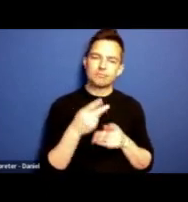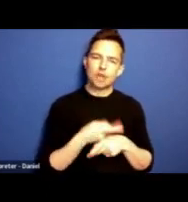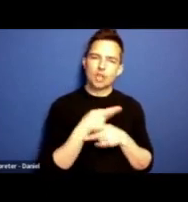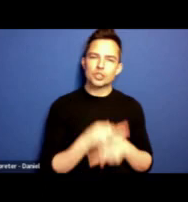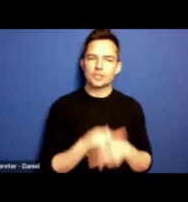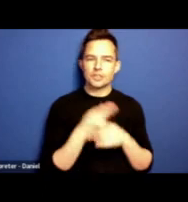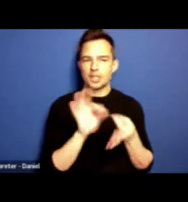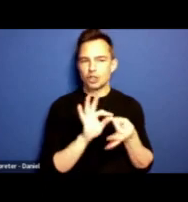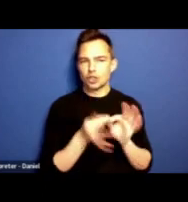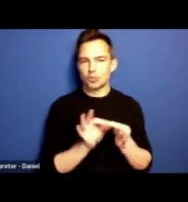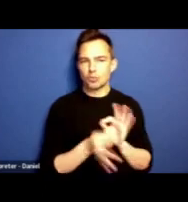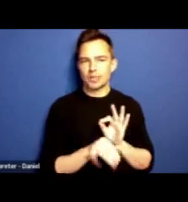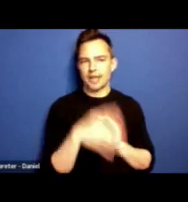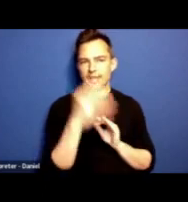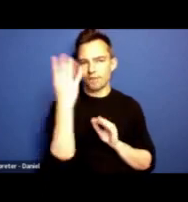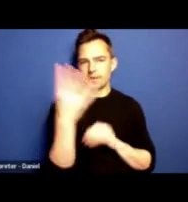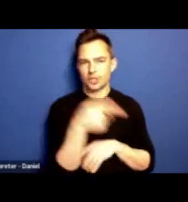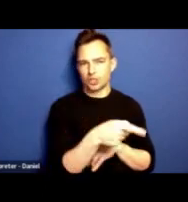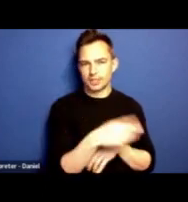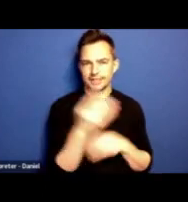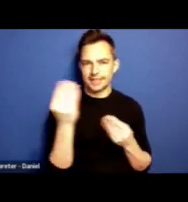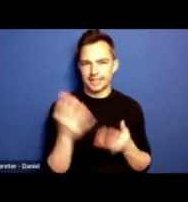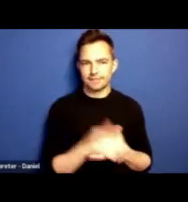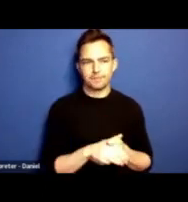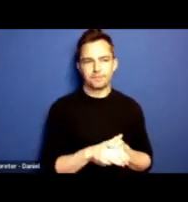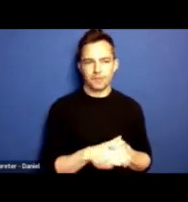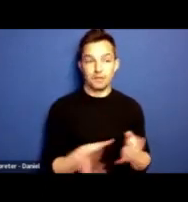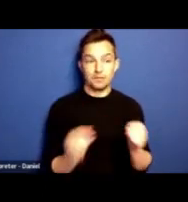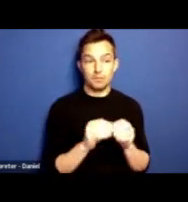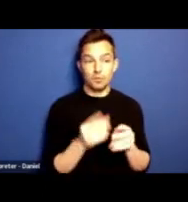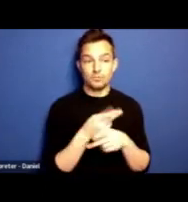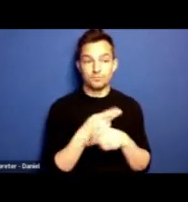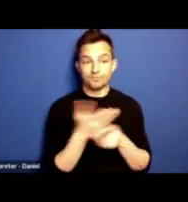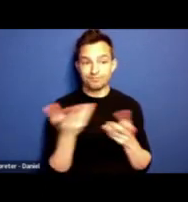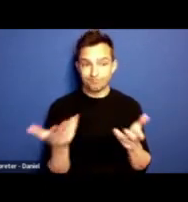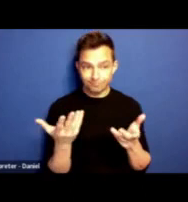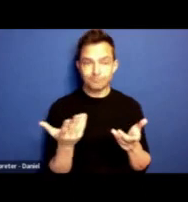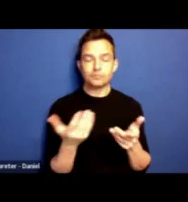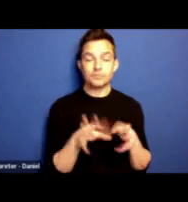data. And next more caution is that was that the method for